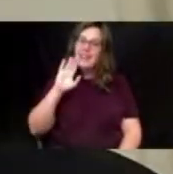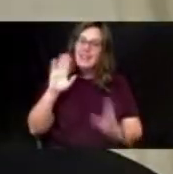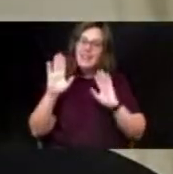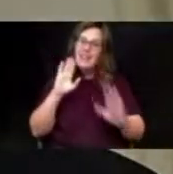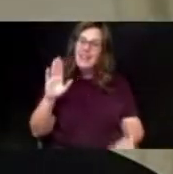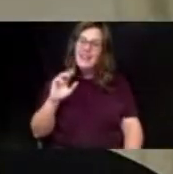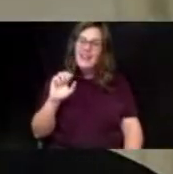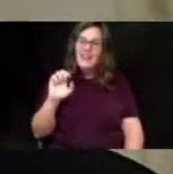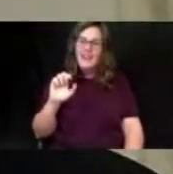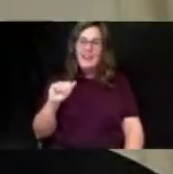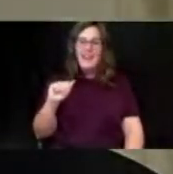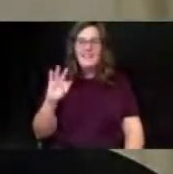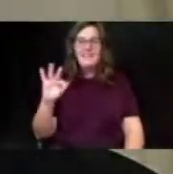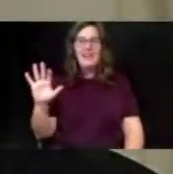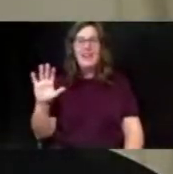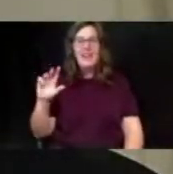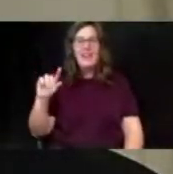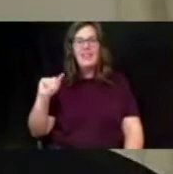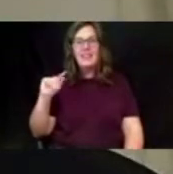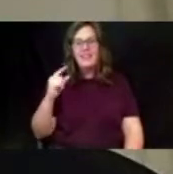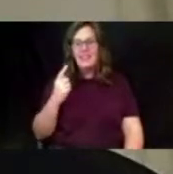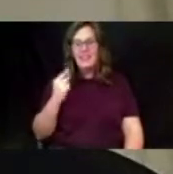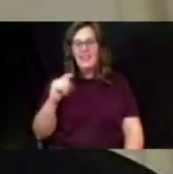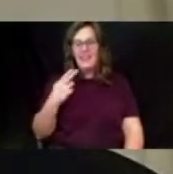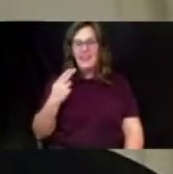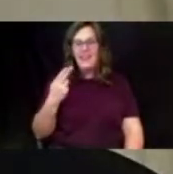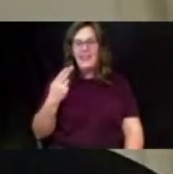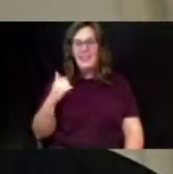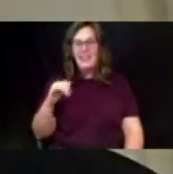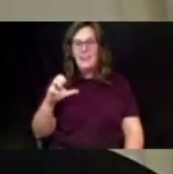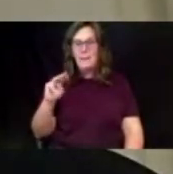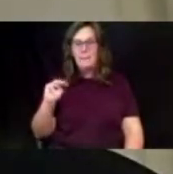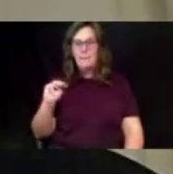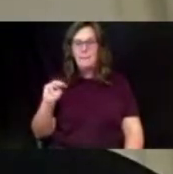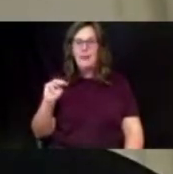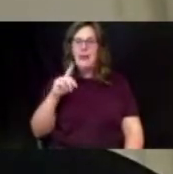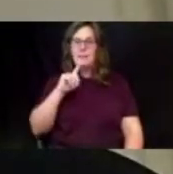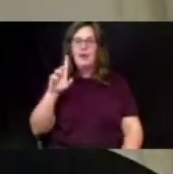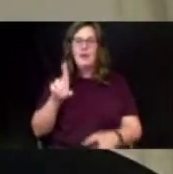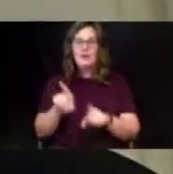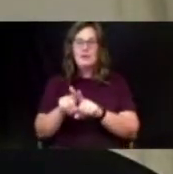i use they them there's pronouns uh i'm also in the great city of denver colorado i'm originally